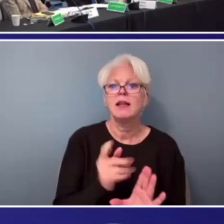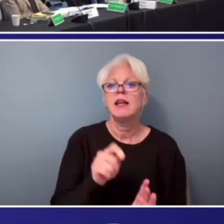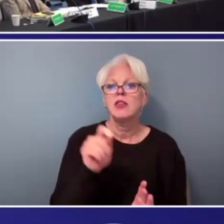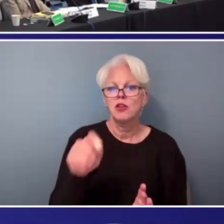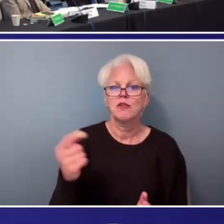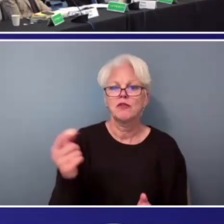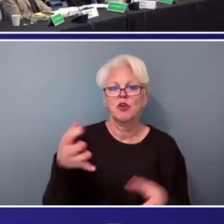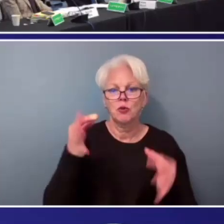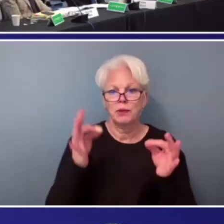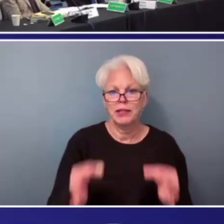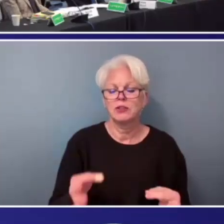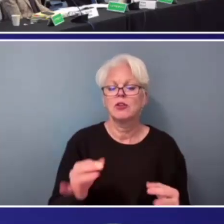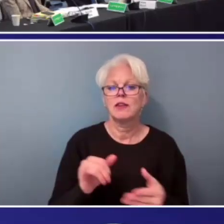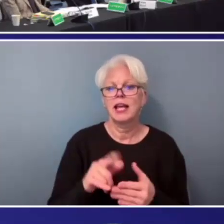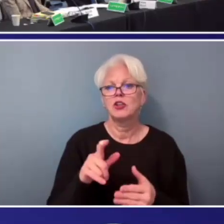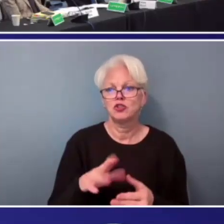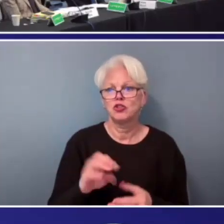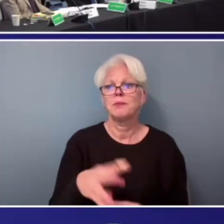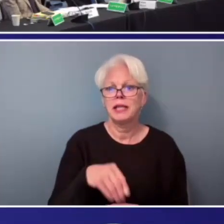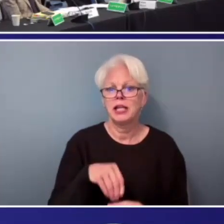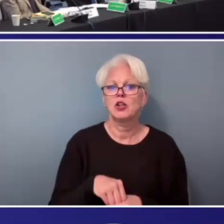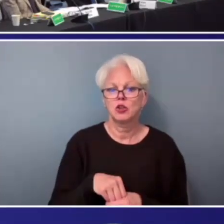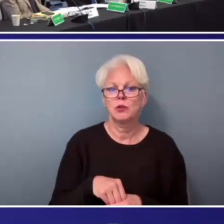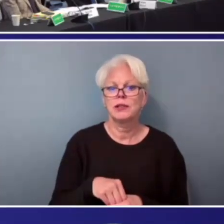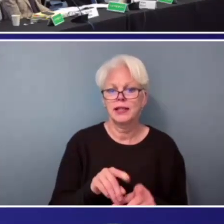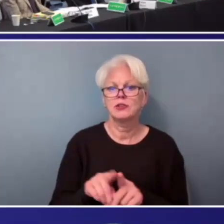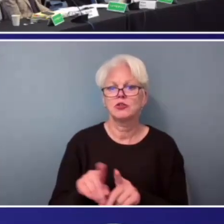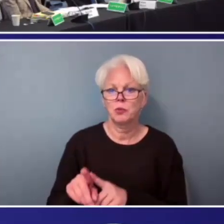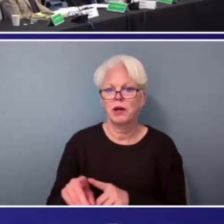that it, it should be included as well. We were just following the test.